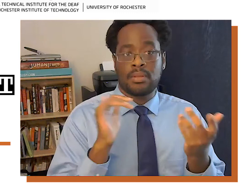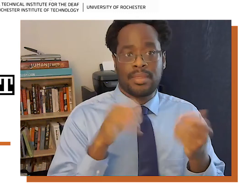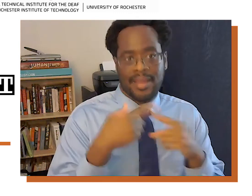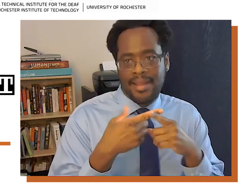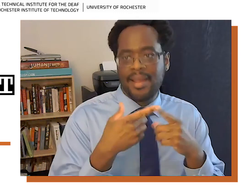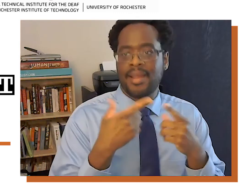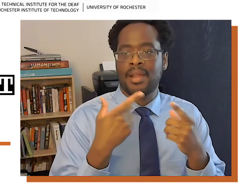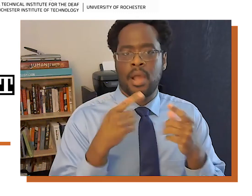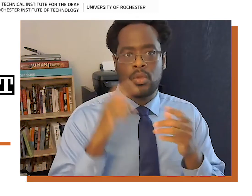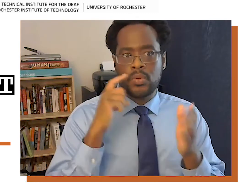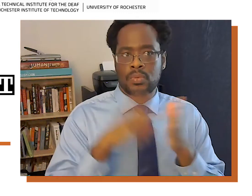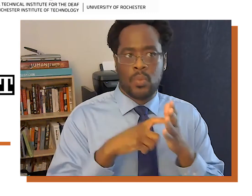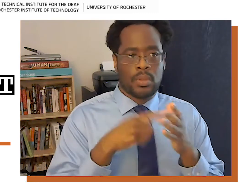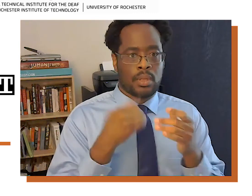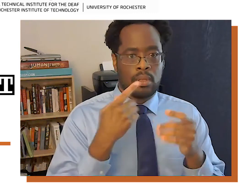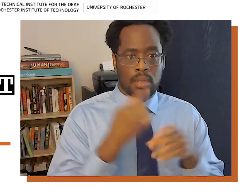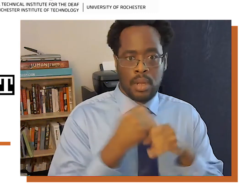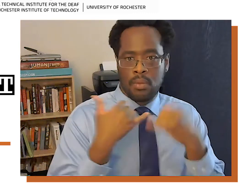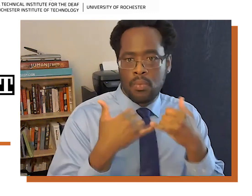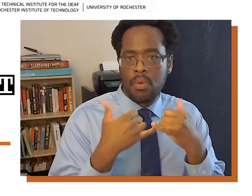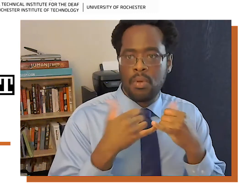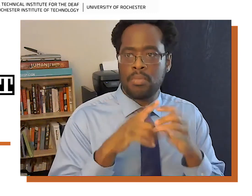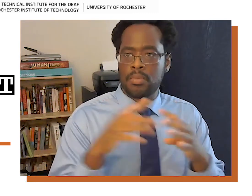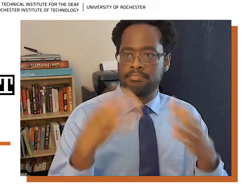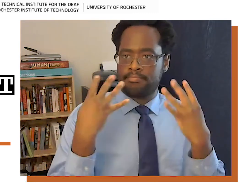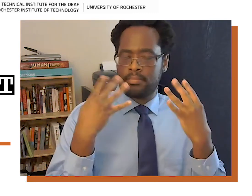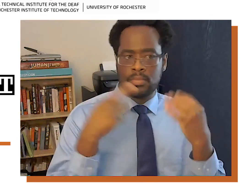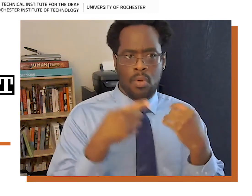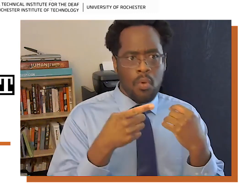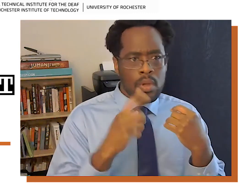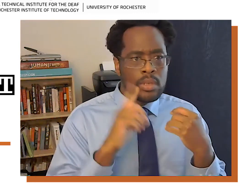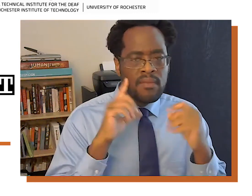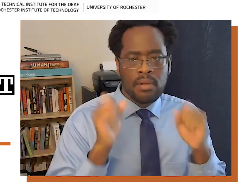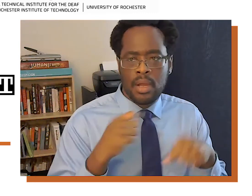and my mom said that she would write my papers for me, and I said, "No. I will do it. I'll do it myself,"